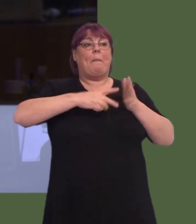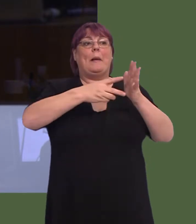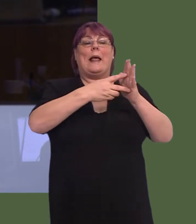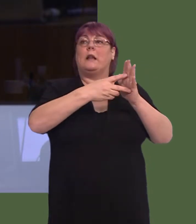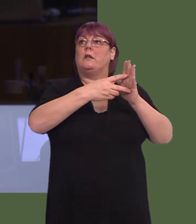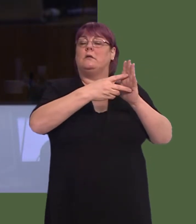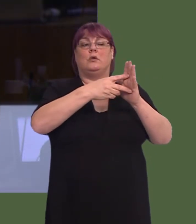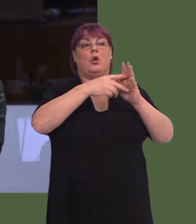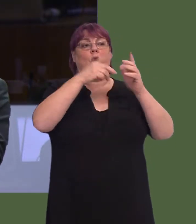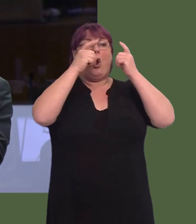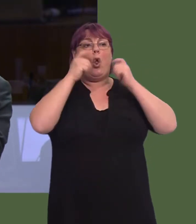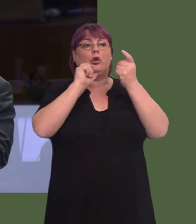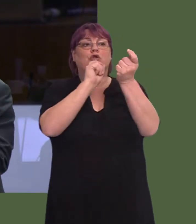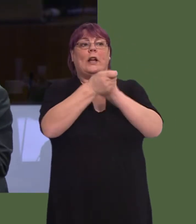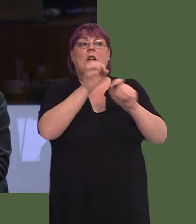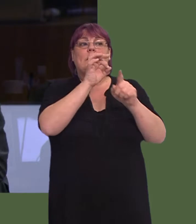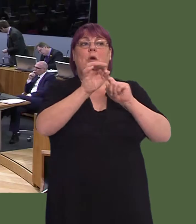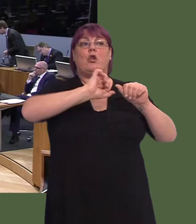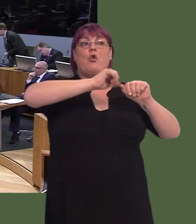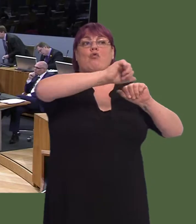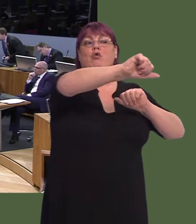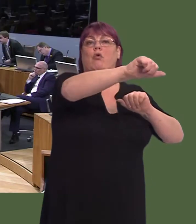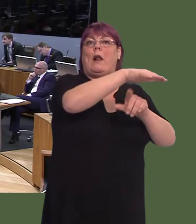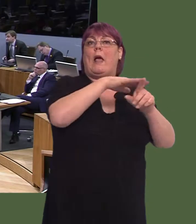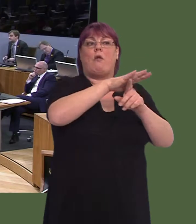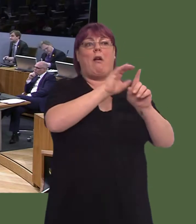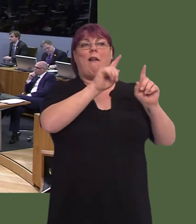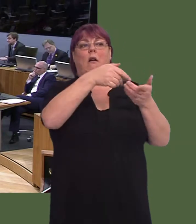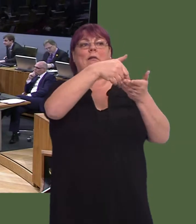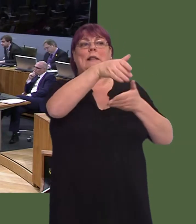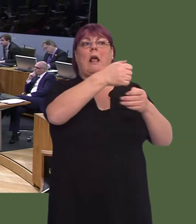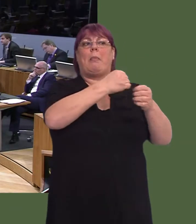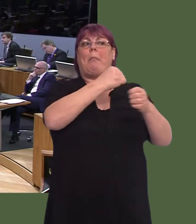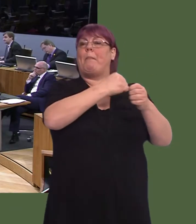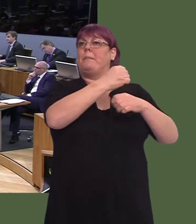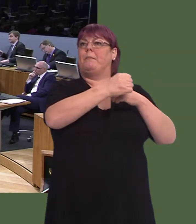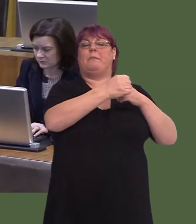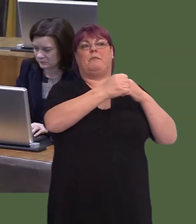a pub, particularly in a rural area, into another use? Carwyn Jones AM: All options are open, in terms of how that's done.